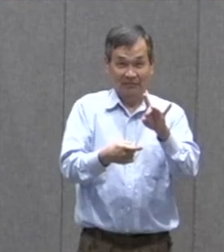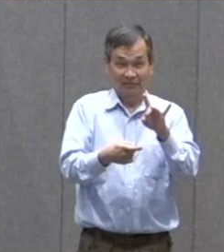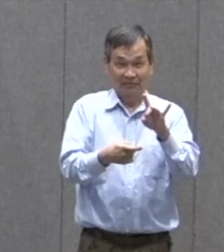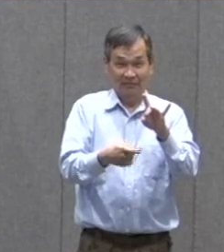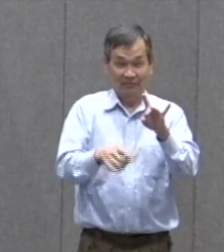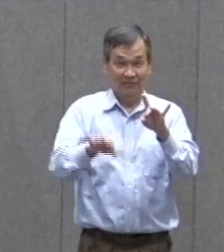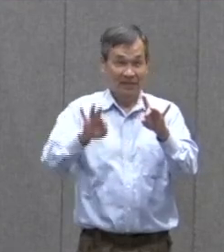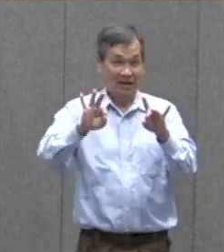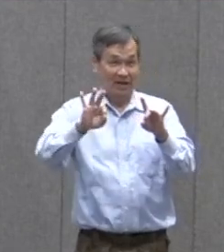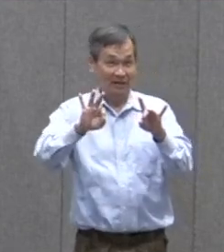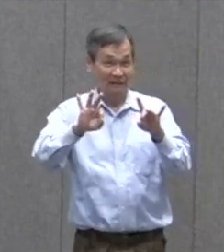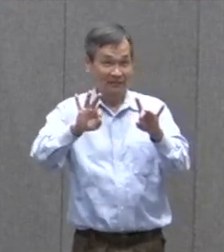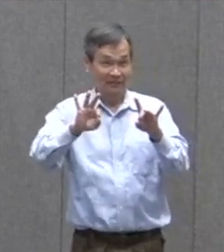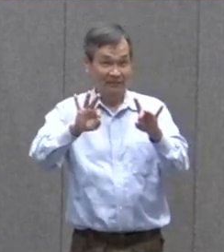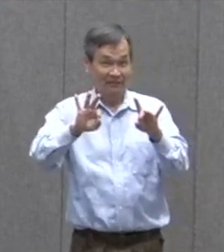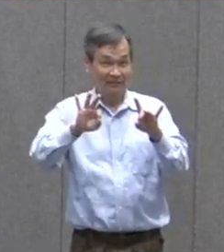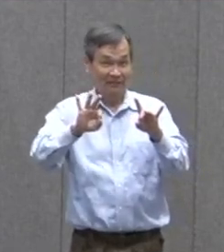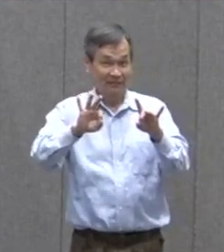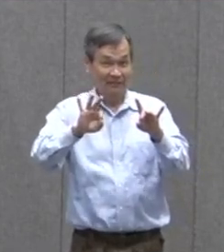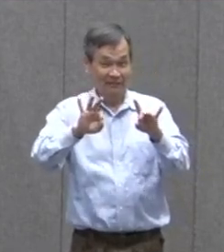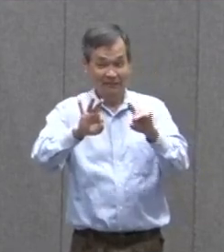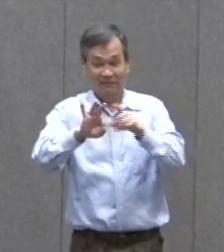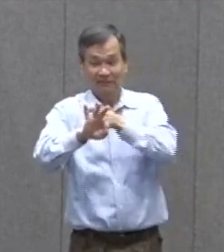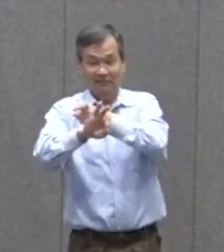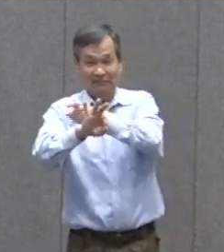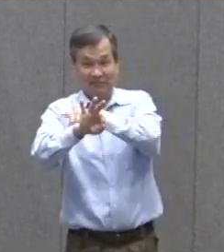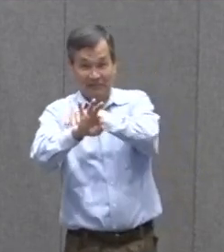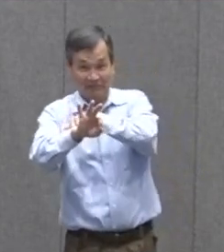nine, comma,